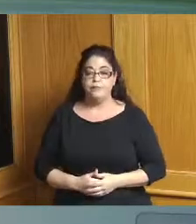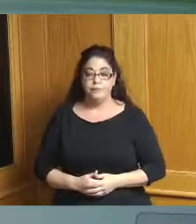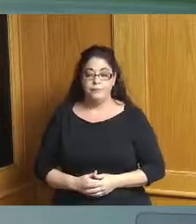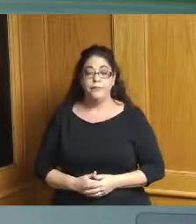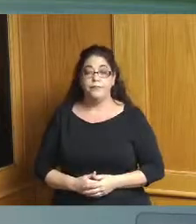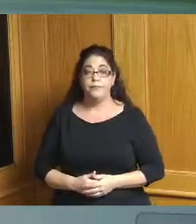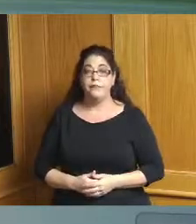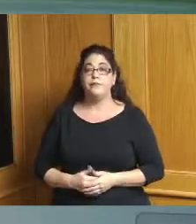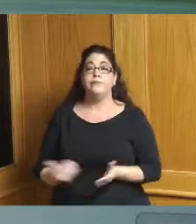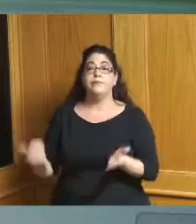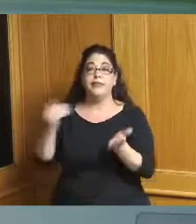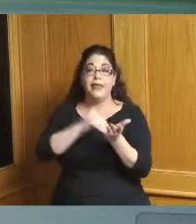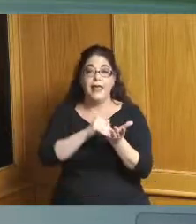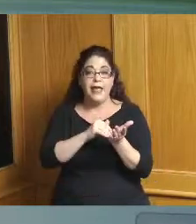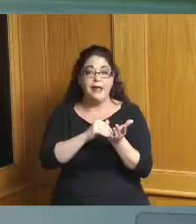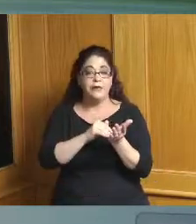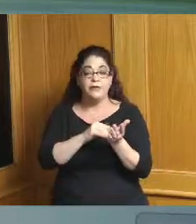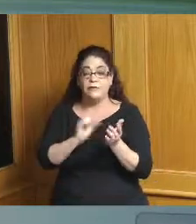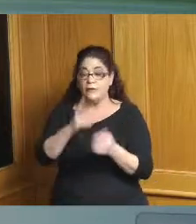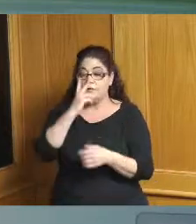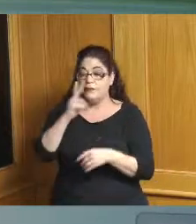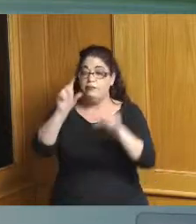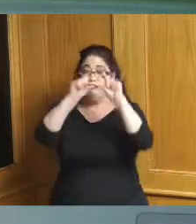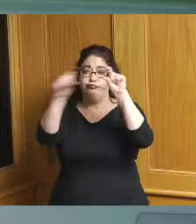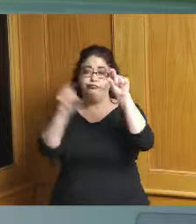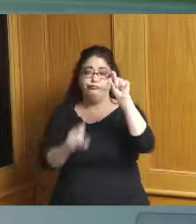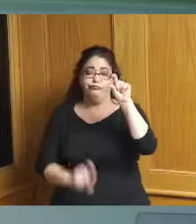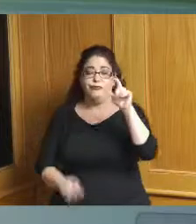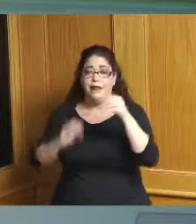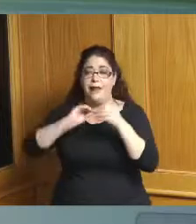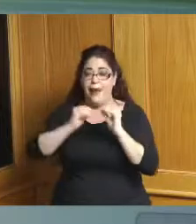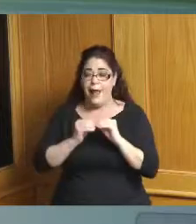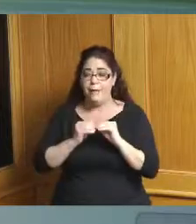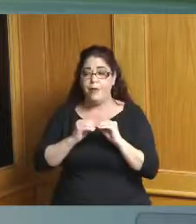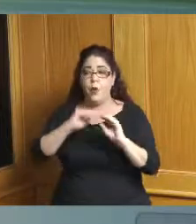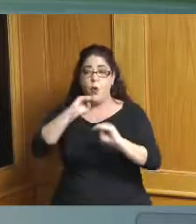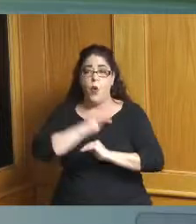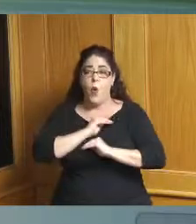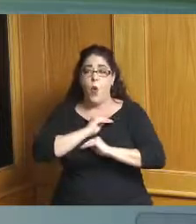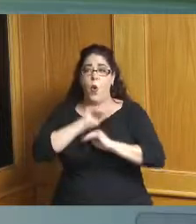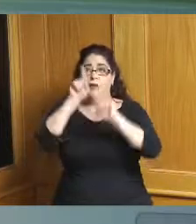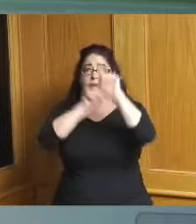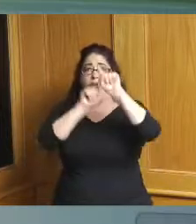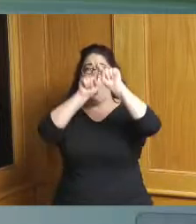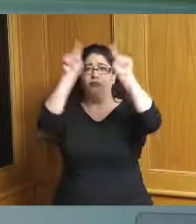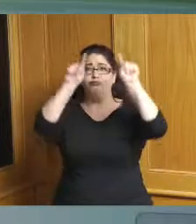and once again you can see that we have met the national goal for those for everyone over the age